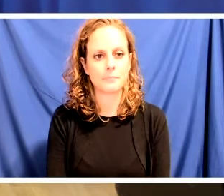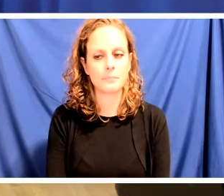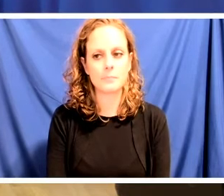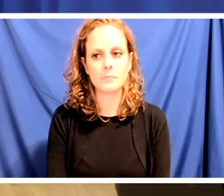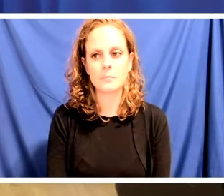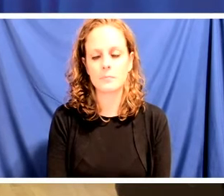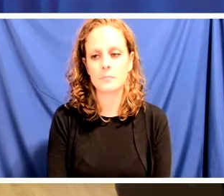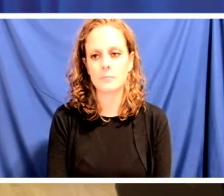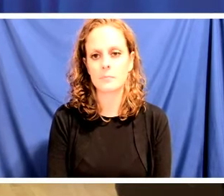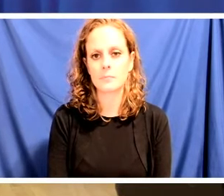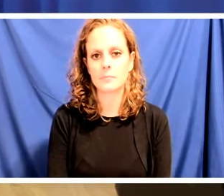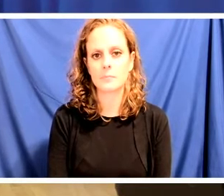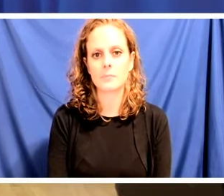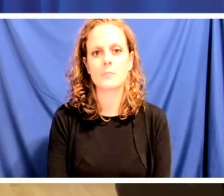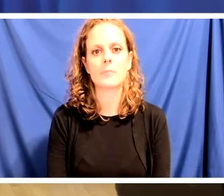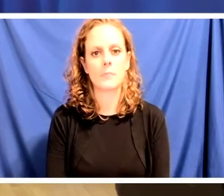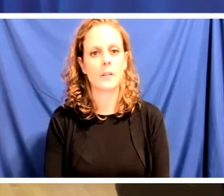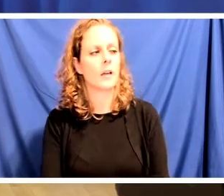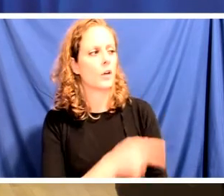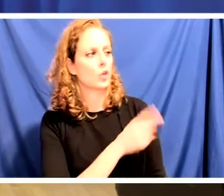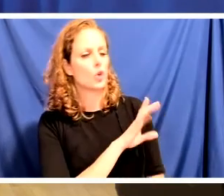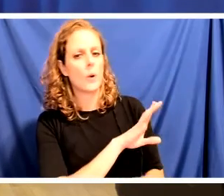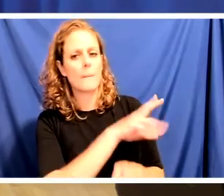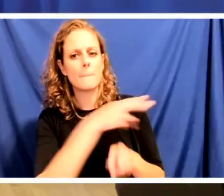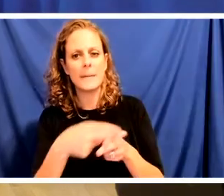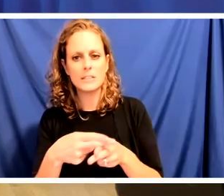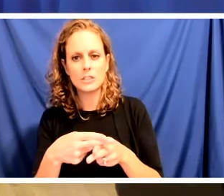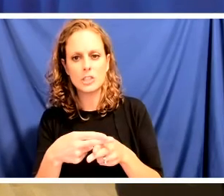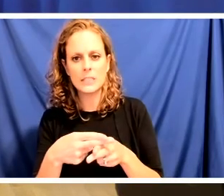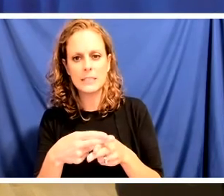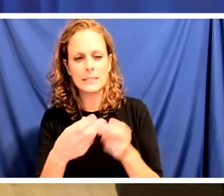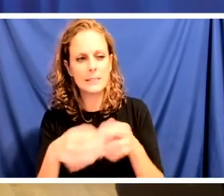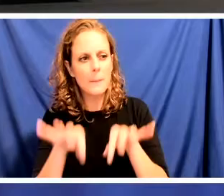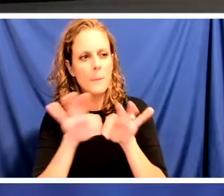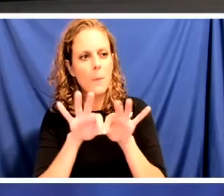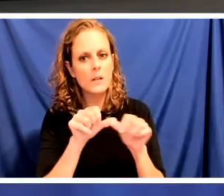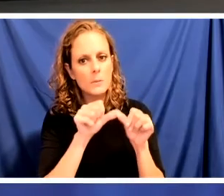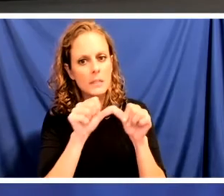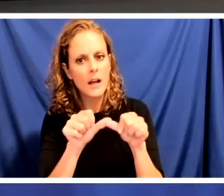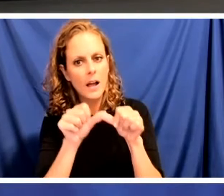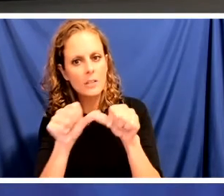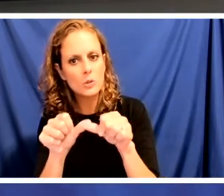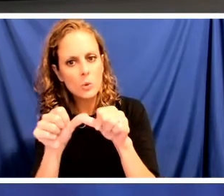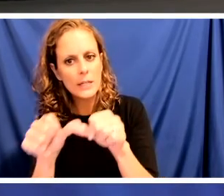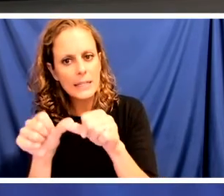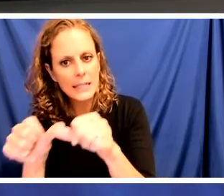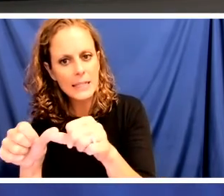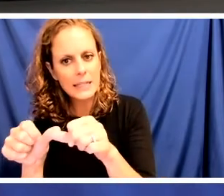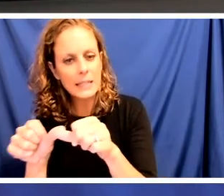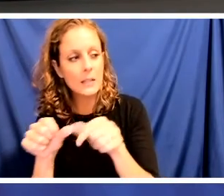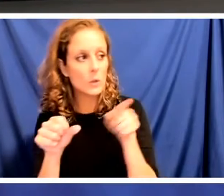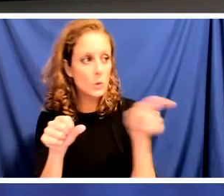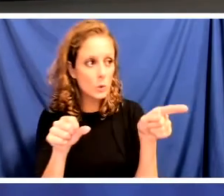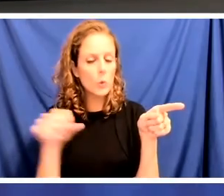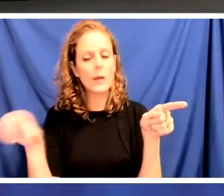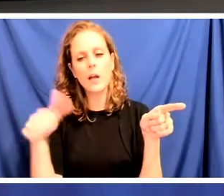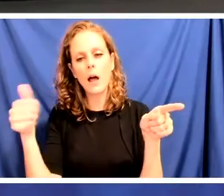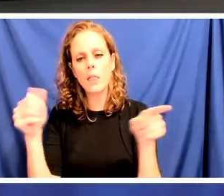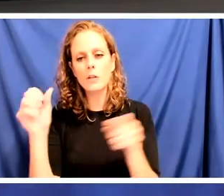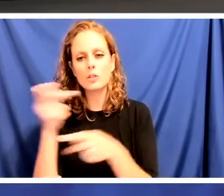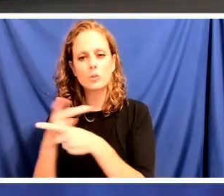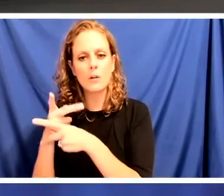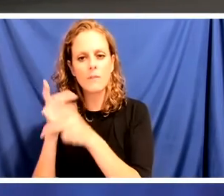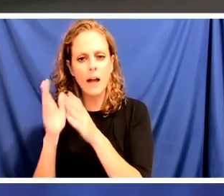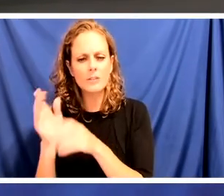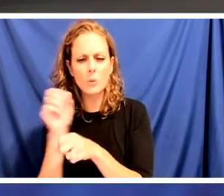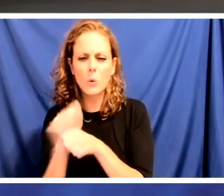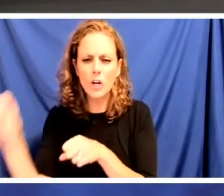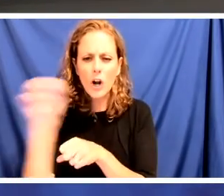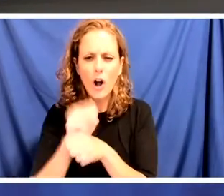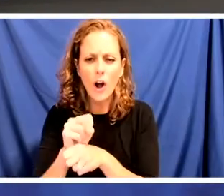SacGov: kind of continuity and you know, the fact that you and other supervisors work very hard, whether it's for planning or for some progress, you know social programs, I mean.